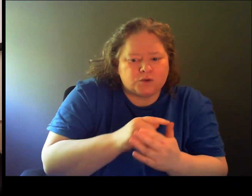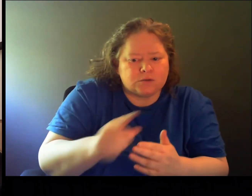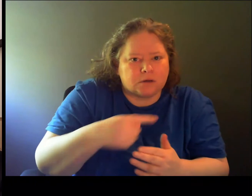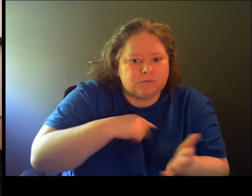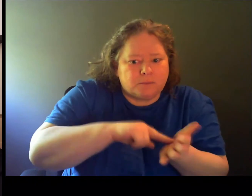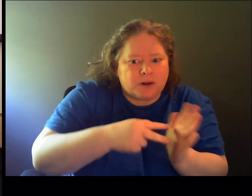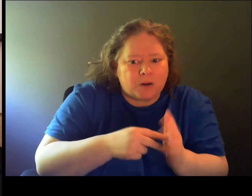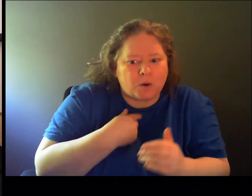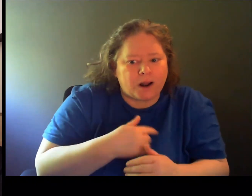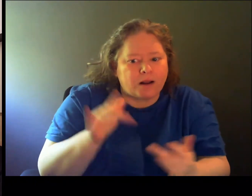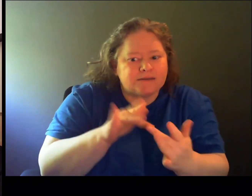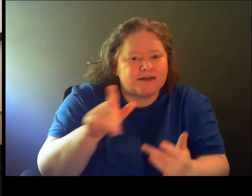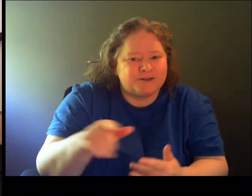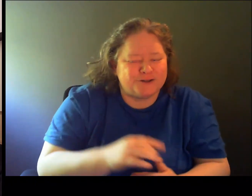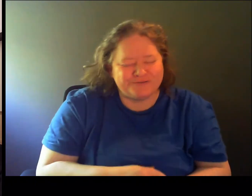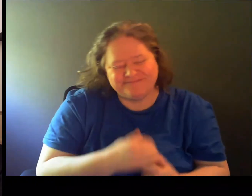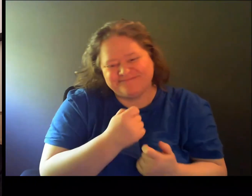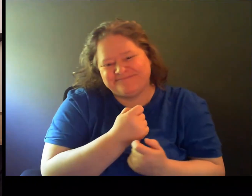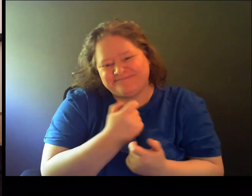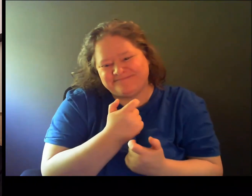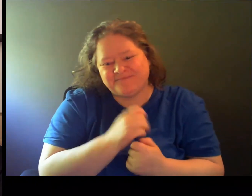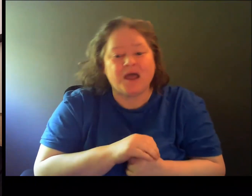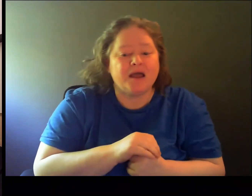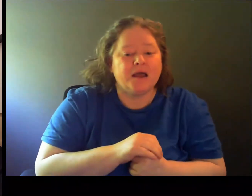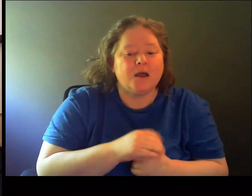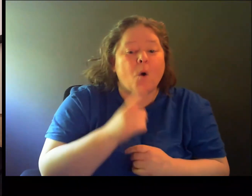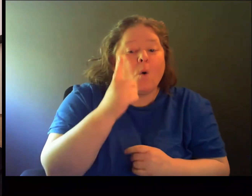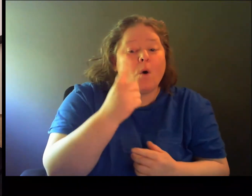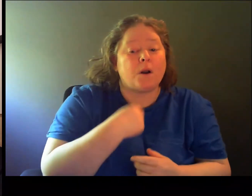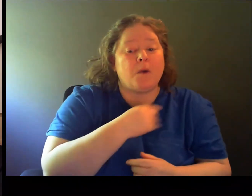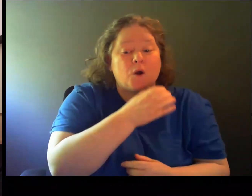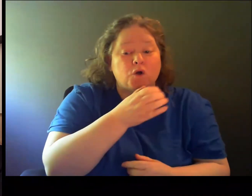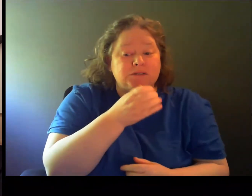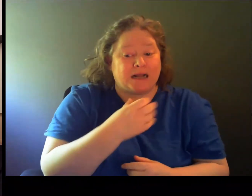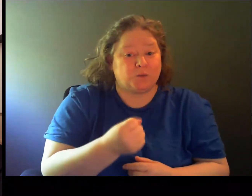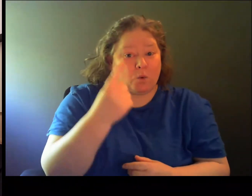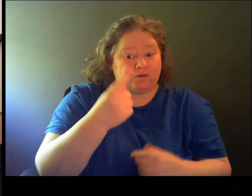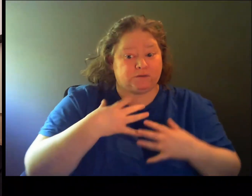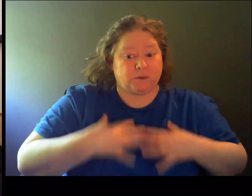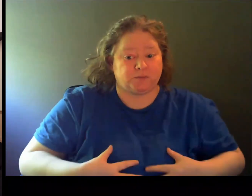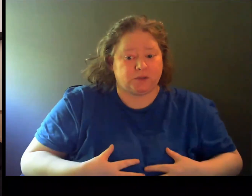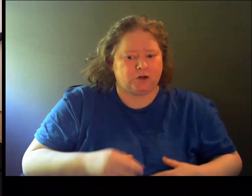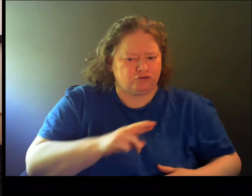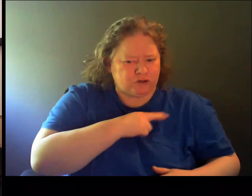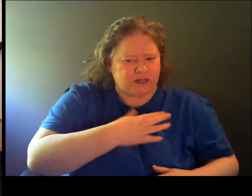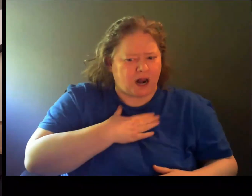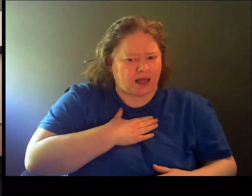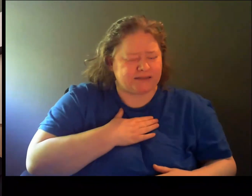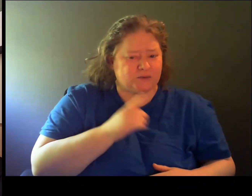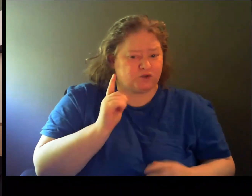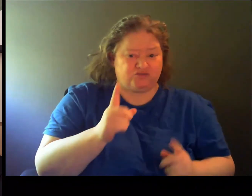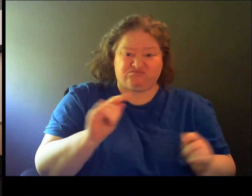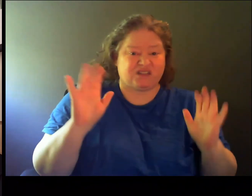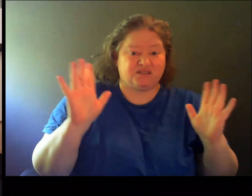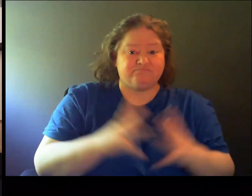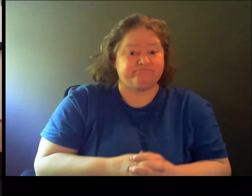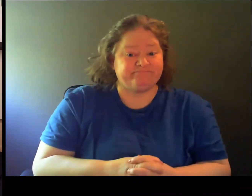which was not the intention when I contacted her! [smiles] One of my cousins had one of her tops on, and I really liked it. It was just that.